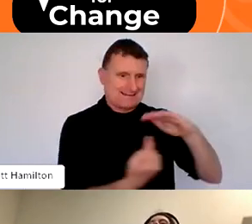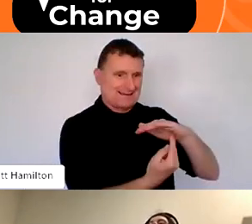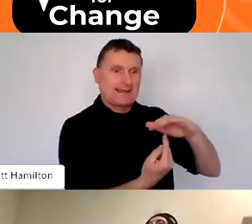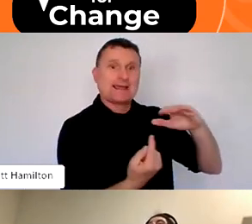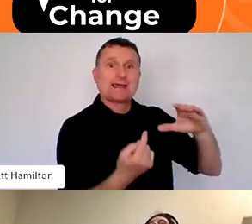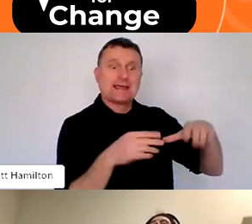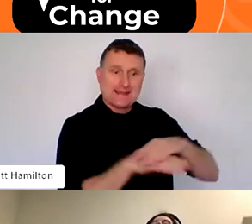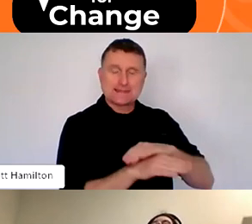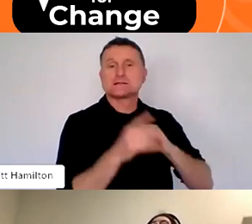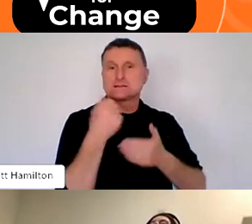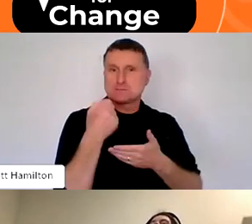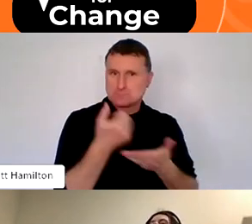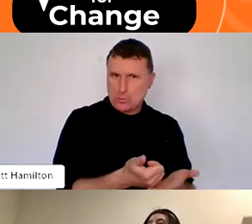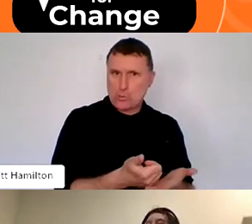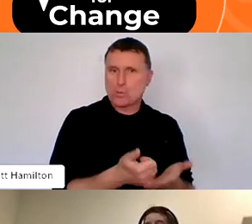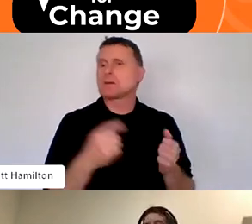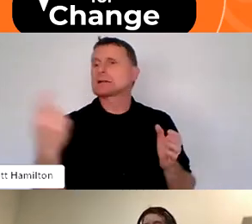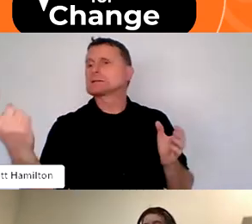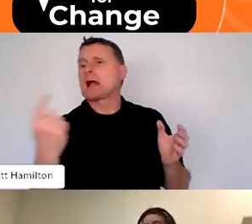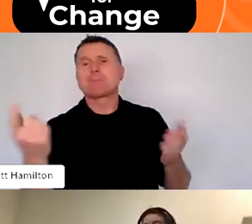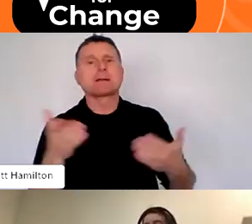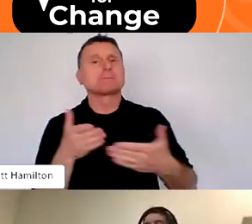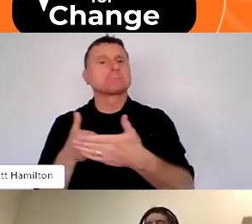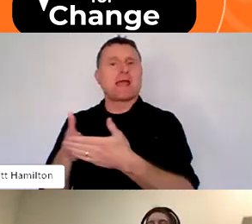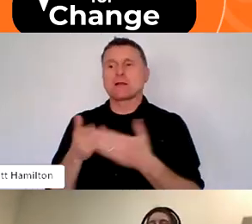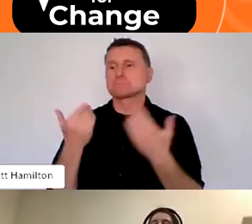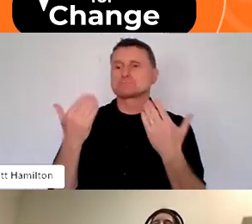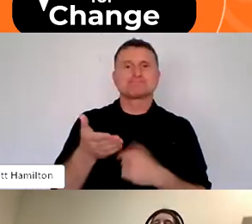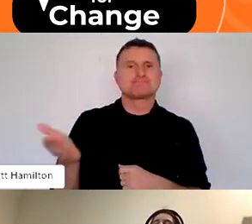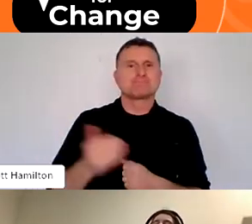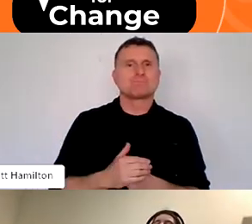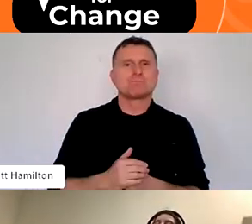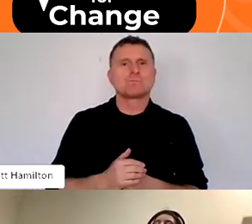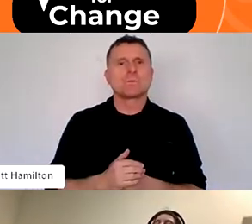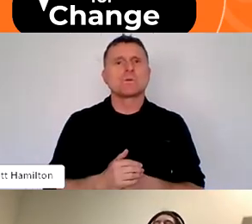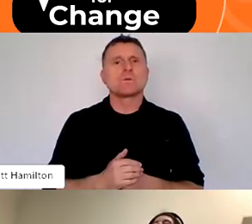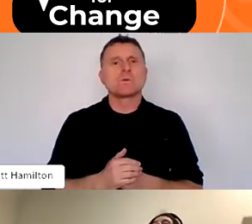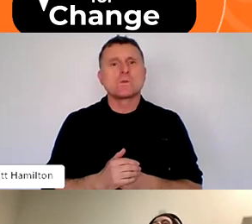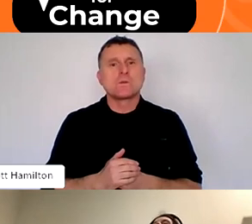as ourselves often works against the inclusion and ordinary experience